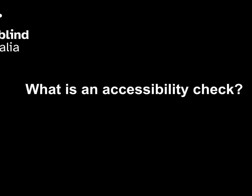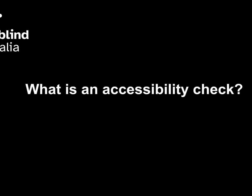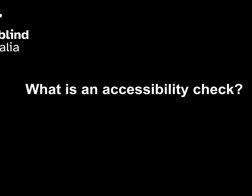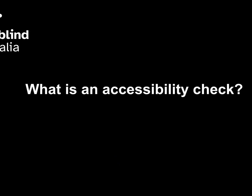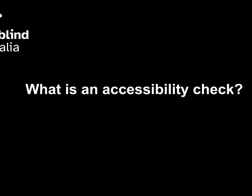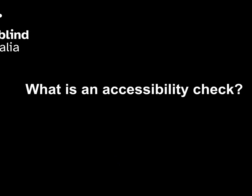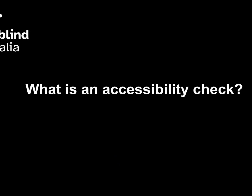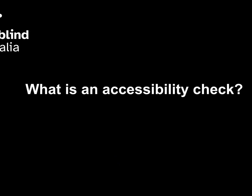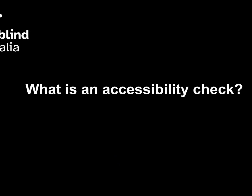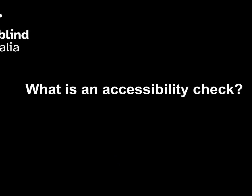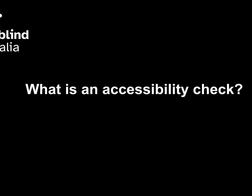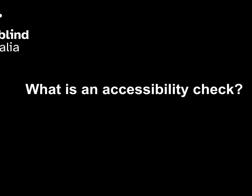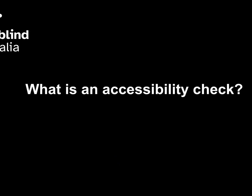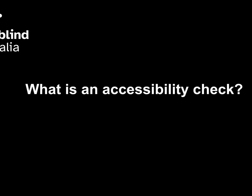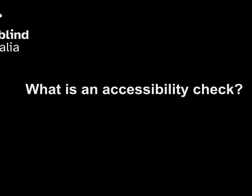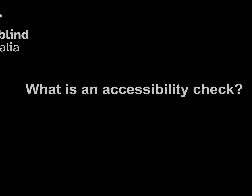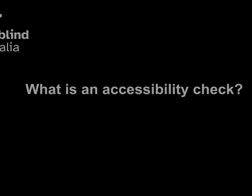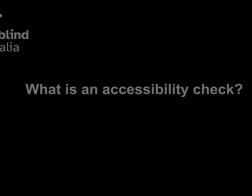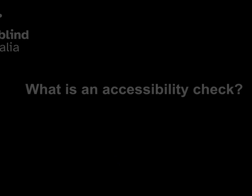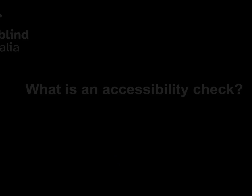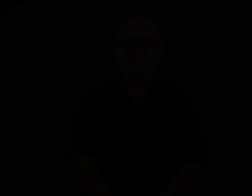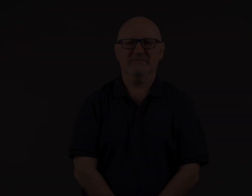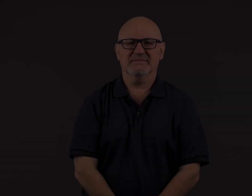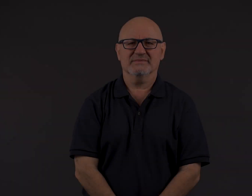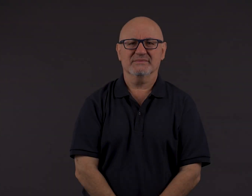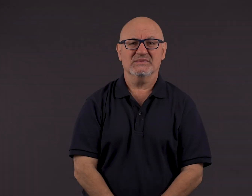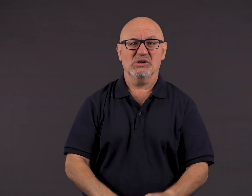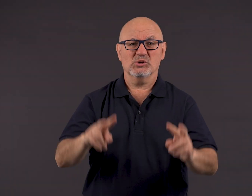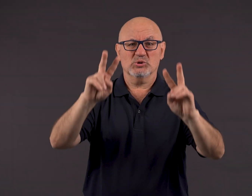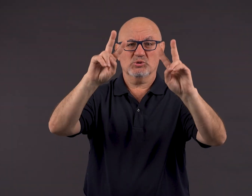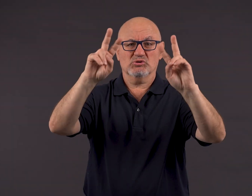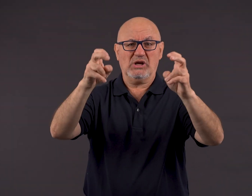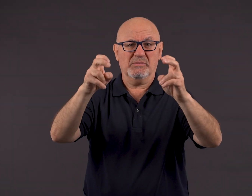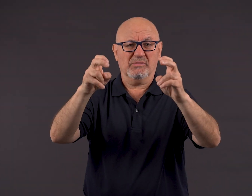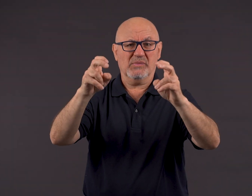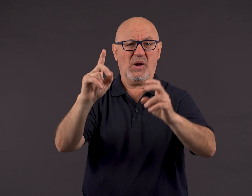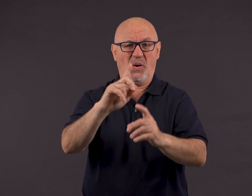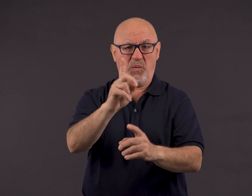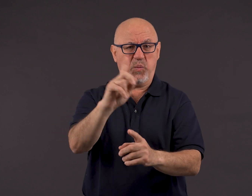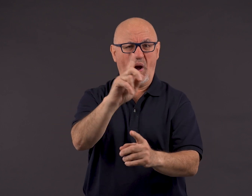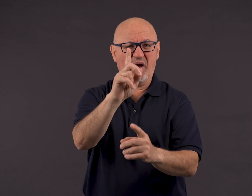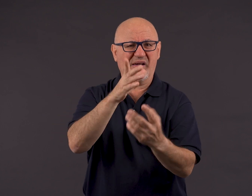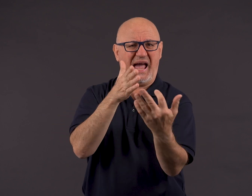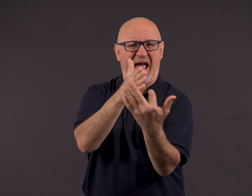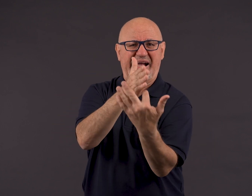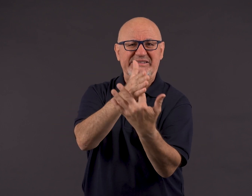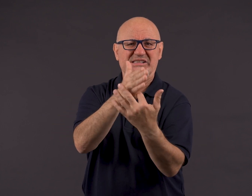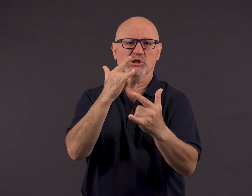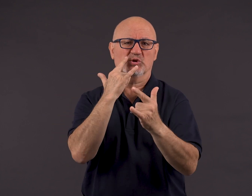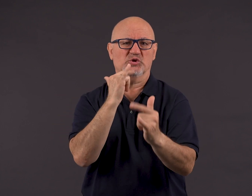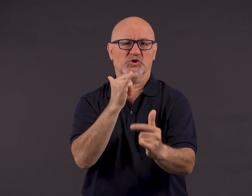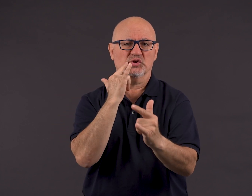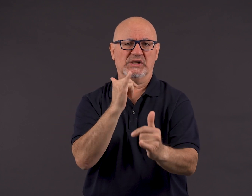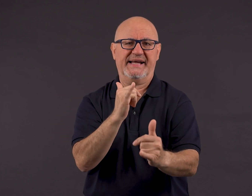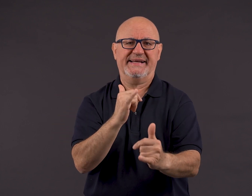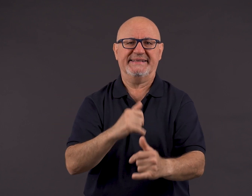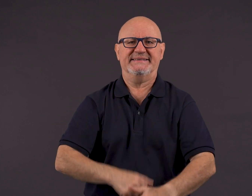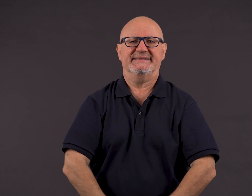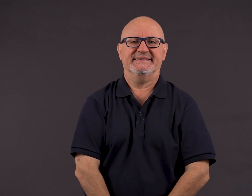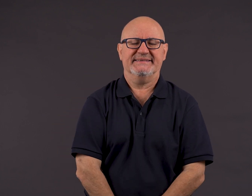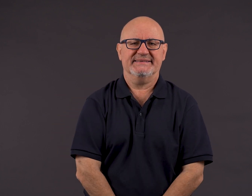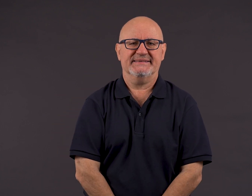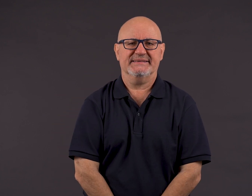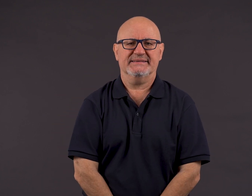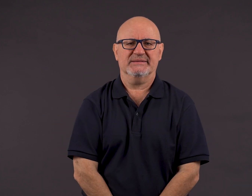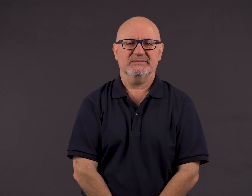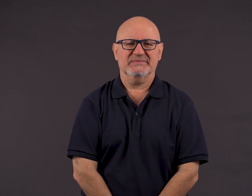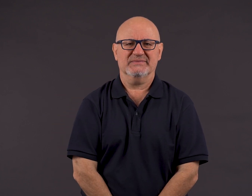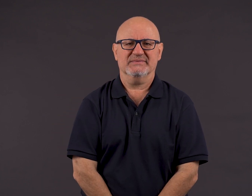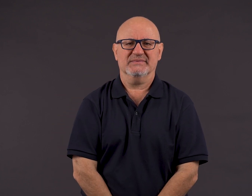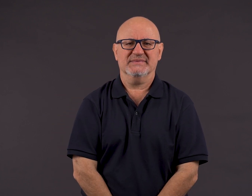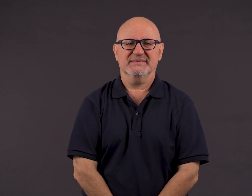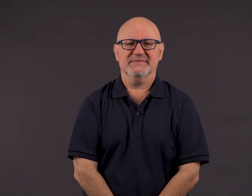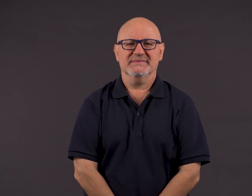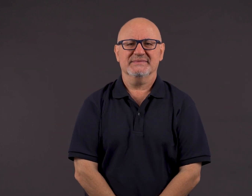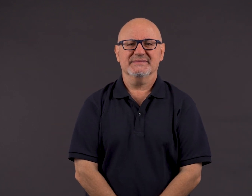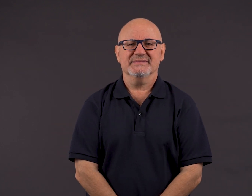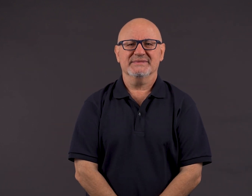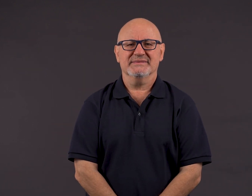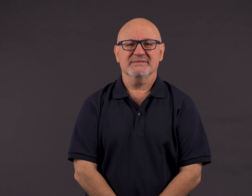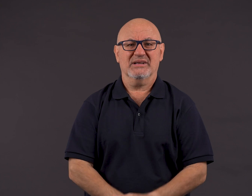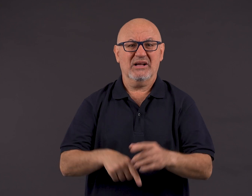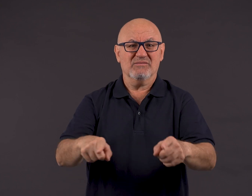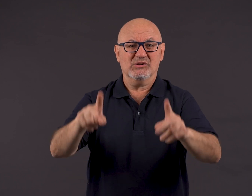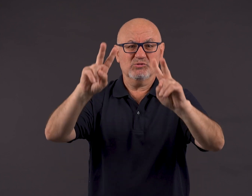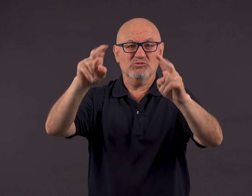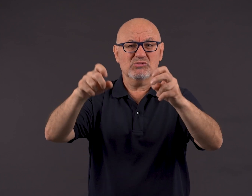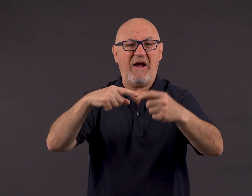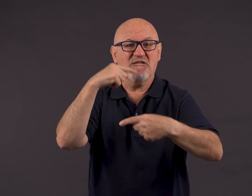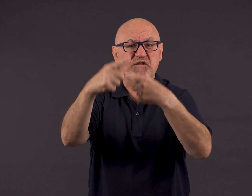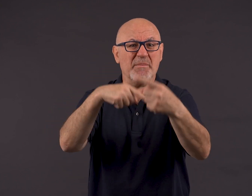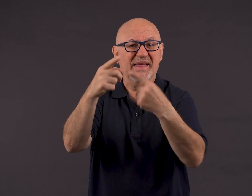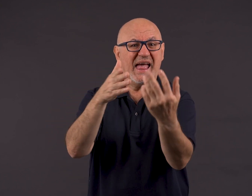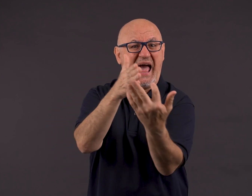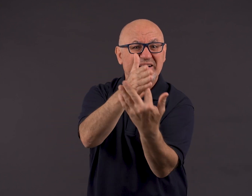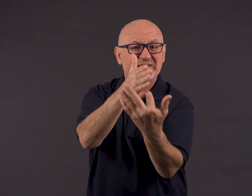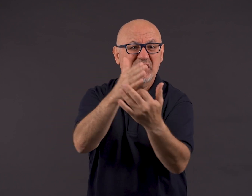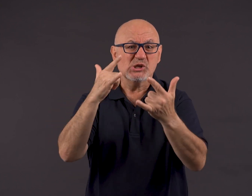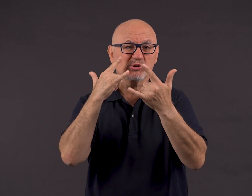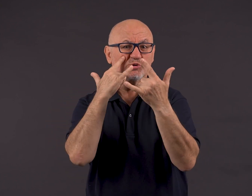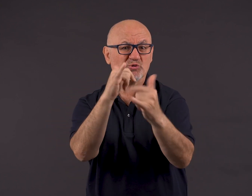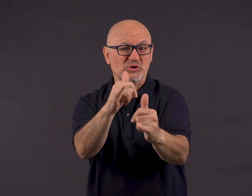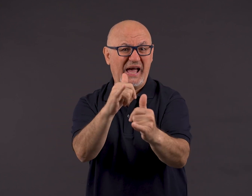What is an accessibility check? This topic: what is an information accessibility check?